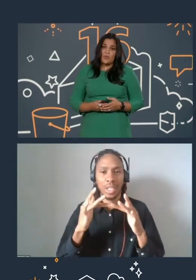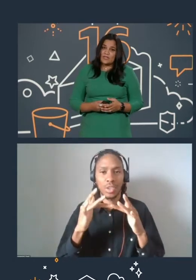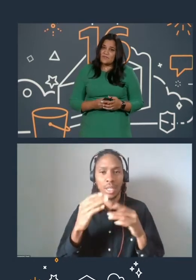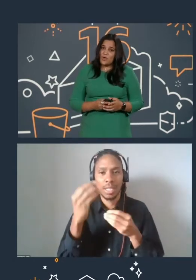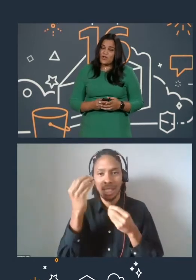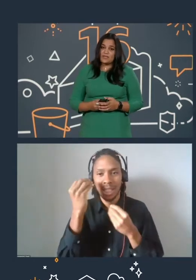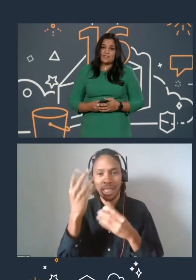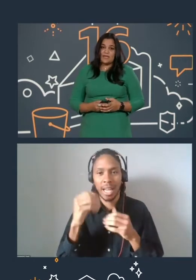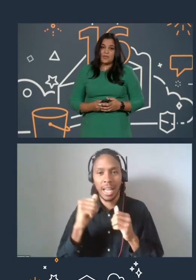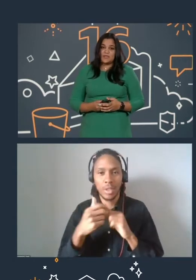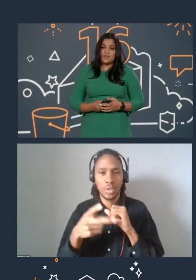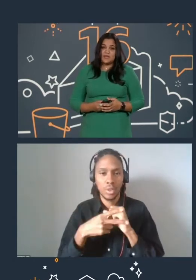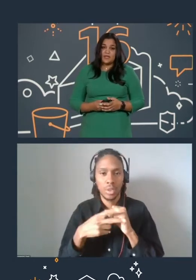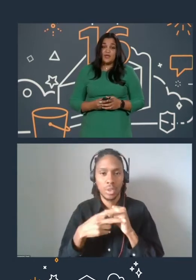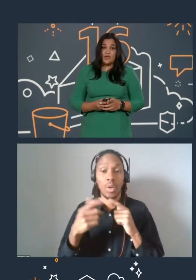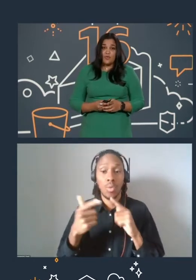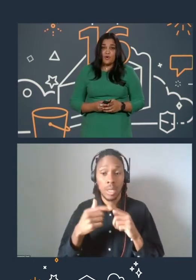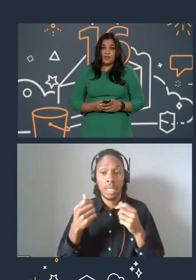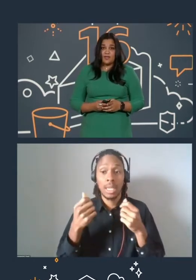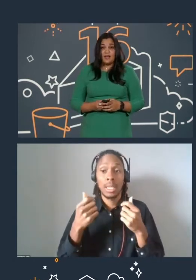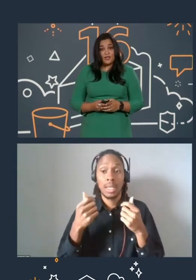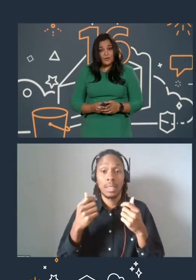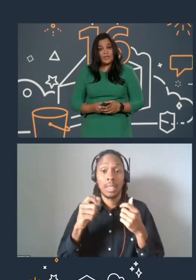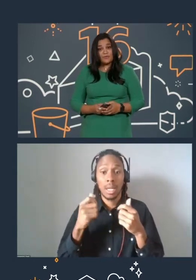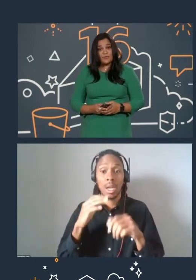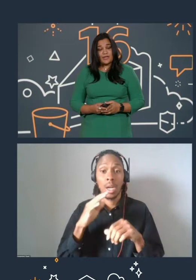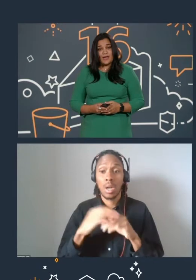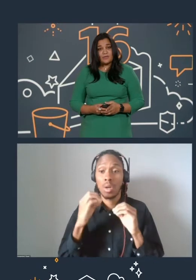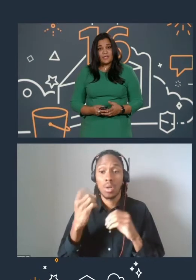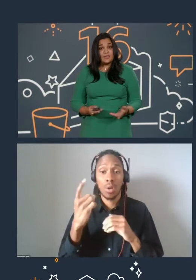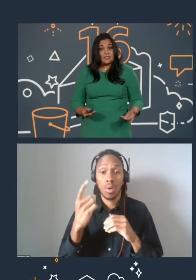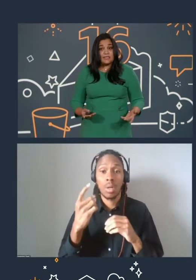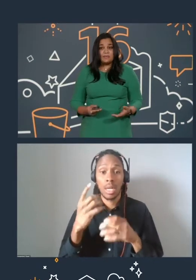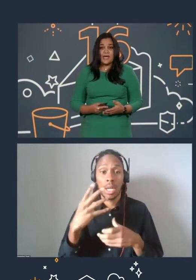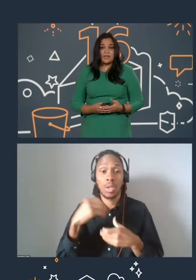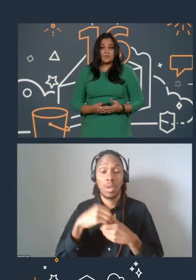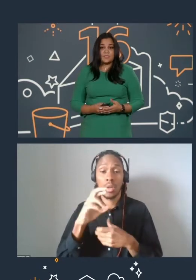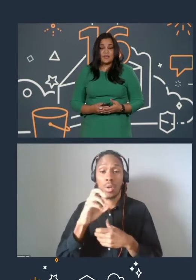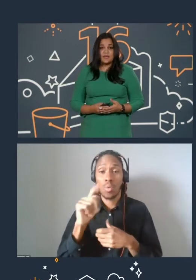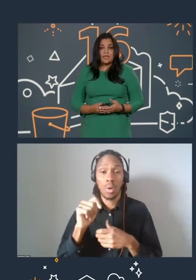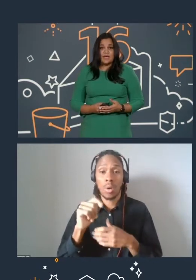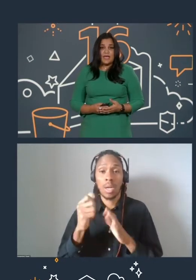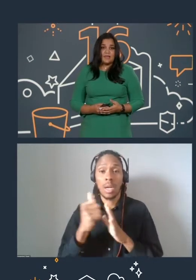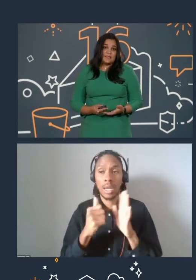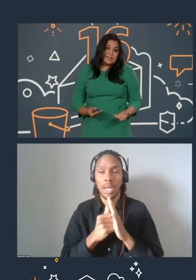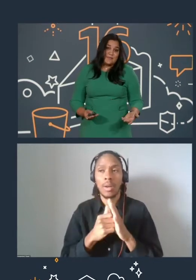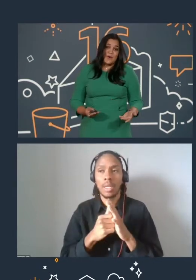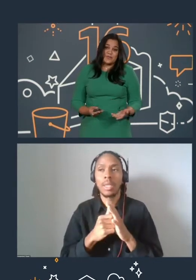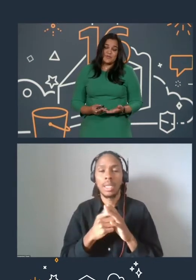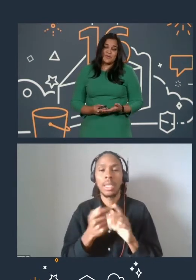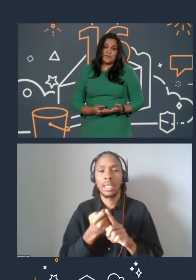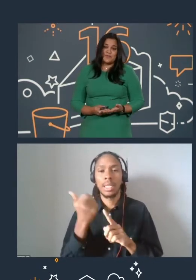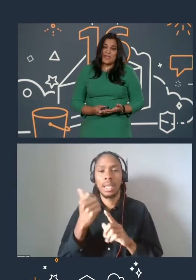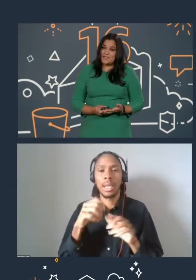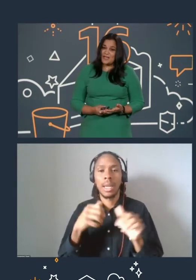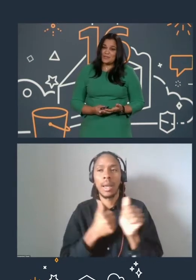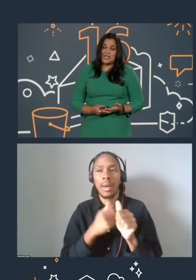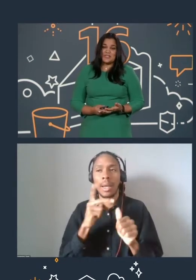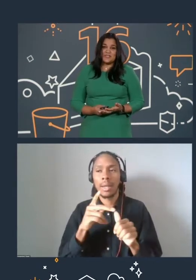Once Vault Lock is enabled, no one, including the root account, can delete backups, and the same holds true for life cycle changes,